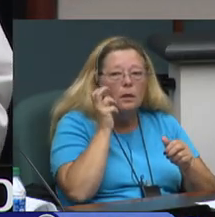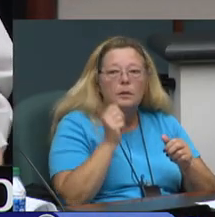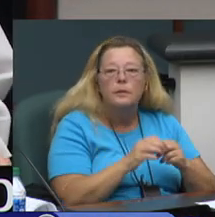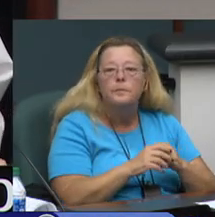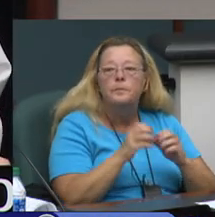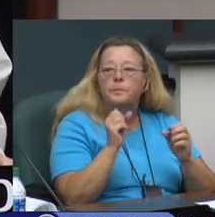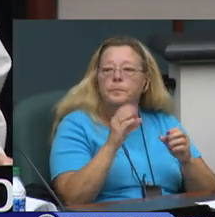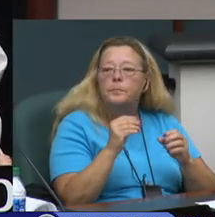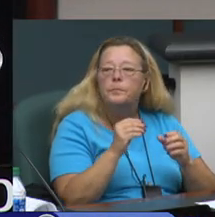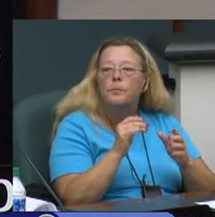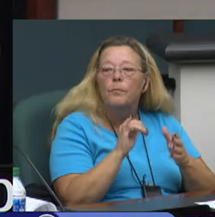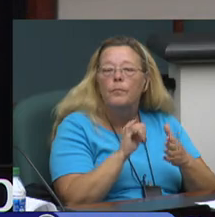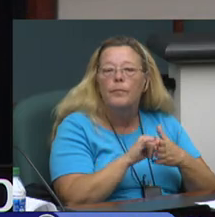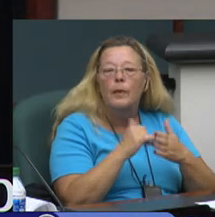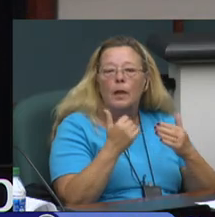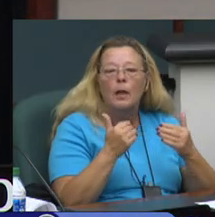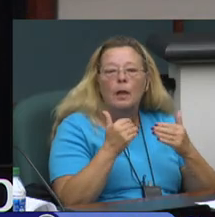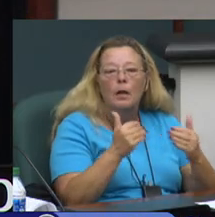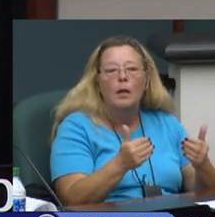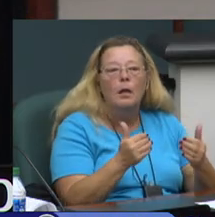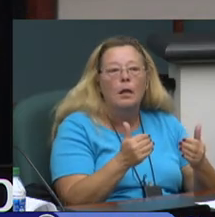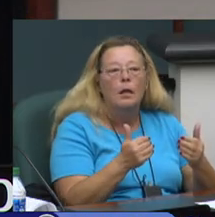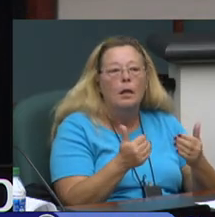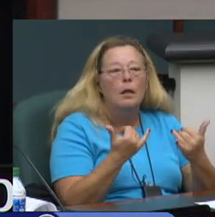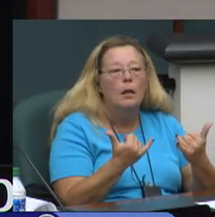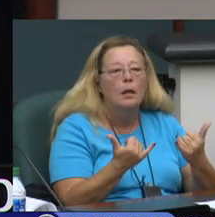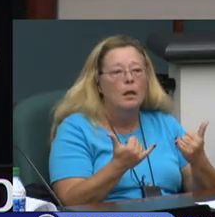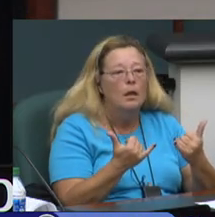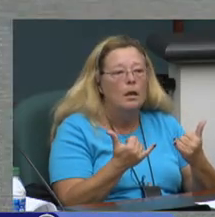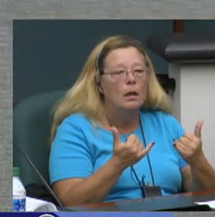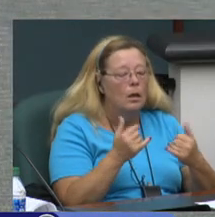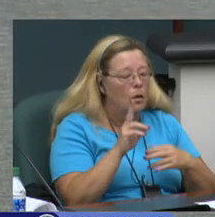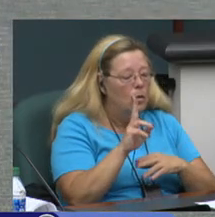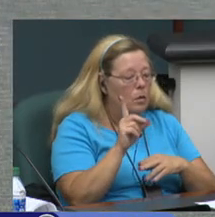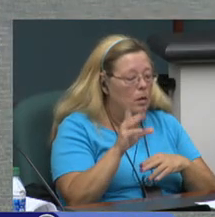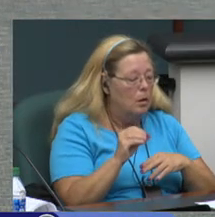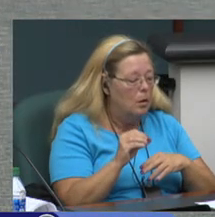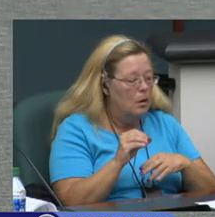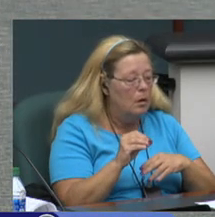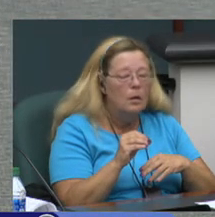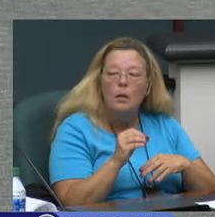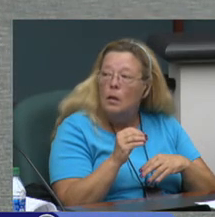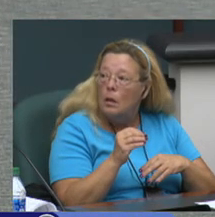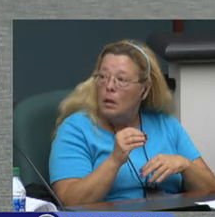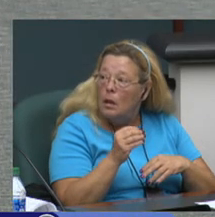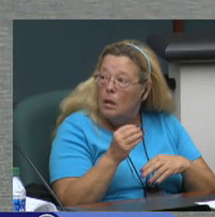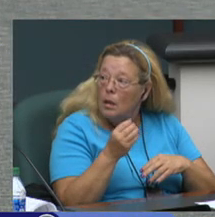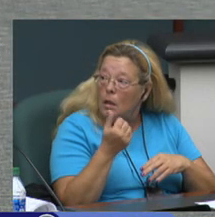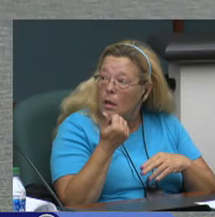with that we'll we'll move on to the you do and is there house what's the